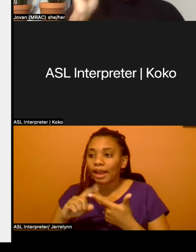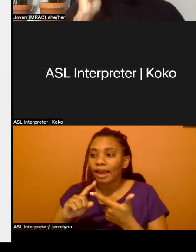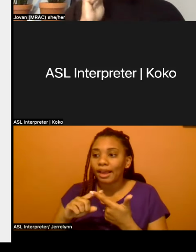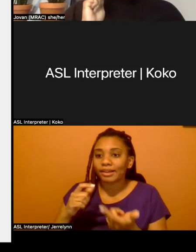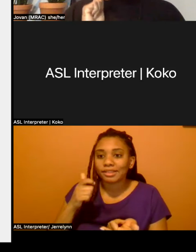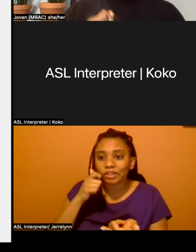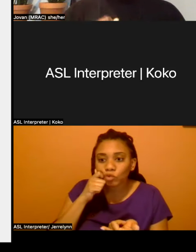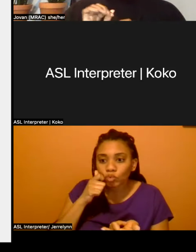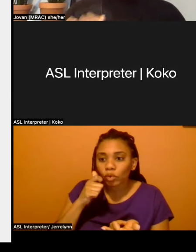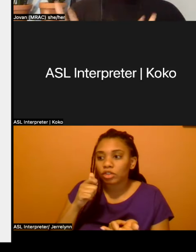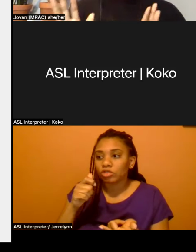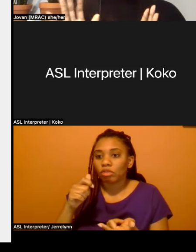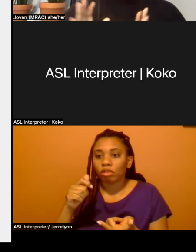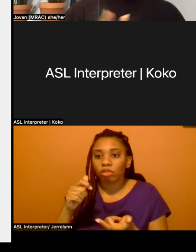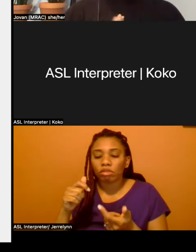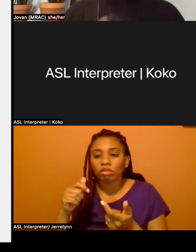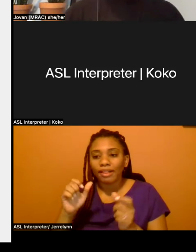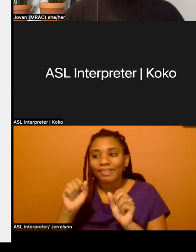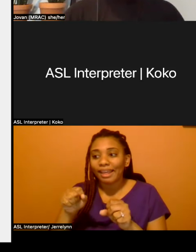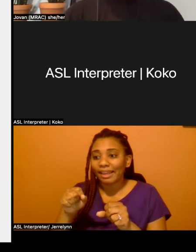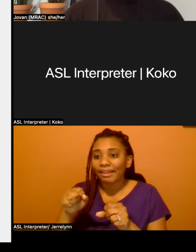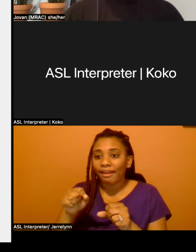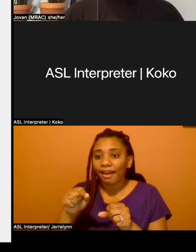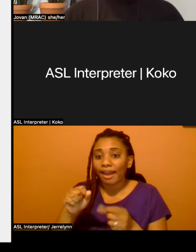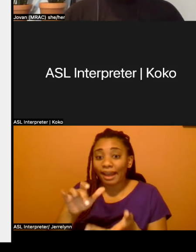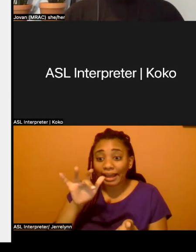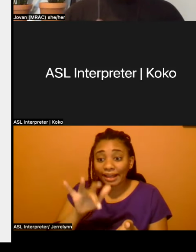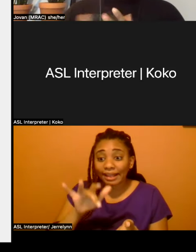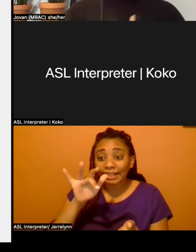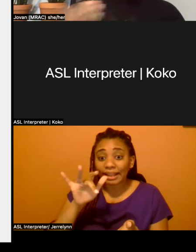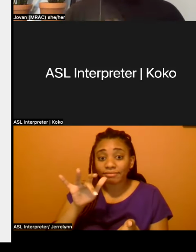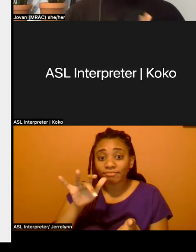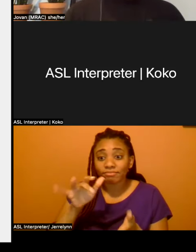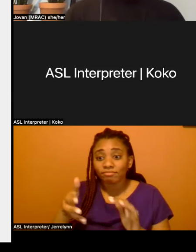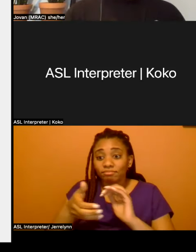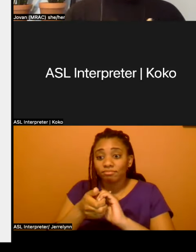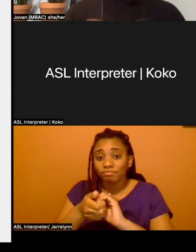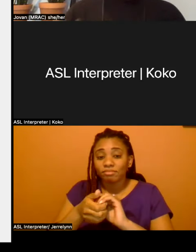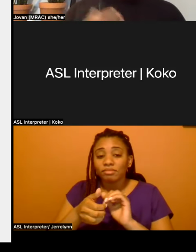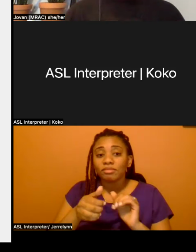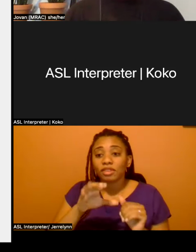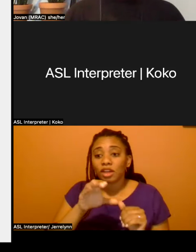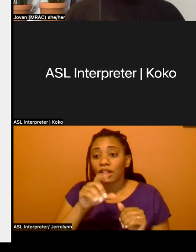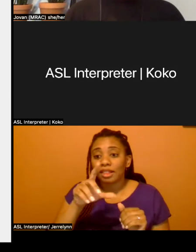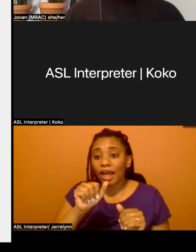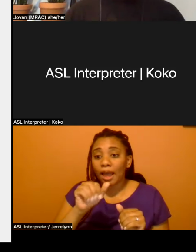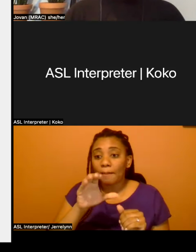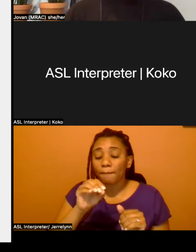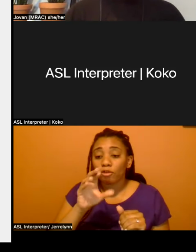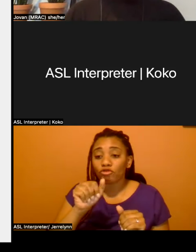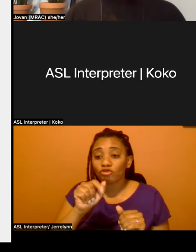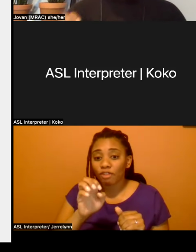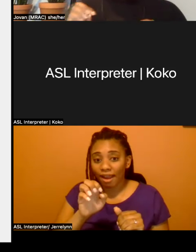then they can hit a button and put in the person that they are inviting to collaborate with, the artist that they wanna advocate for.